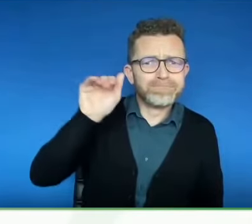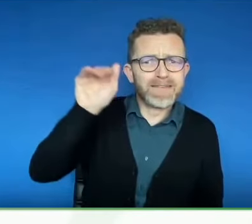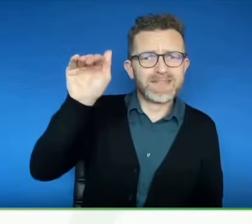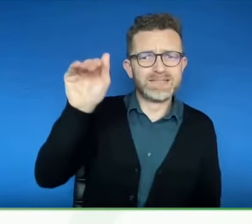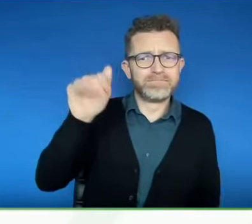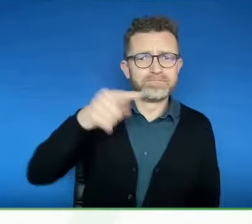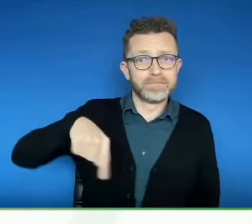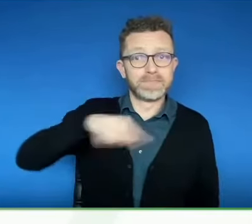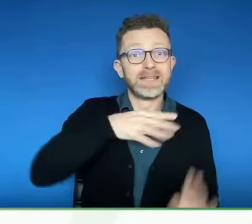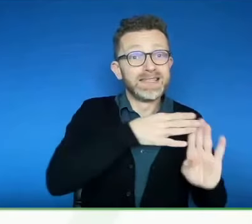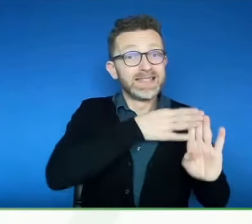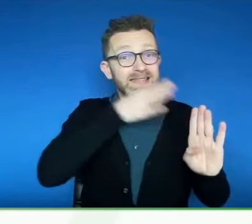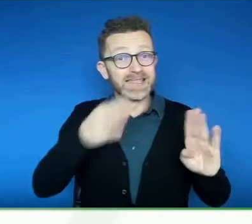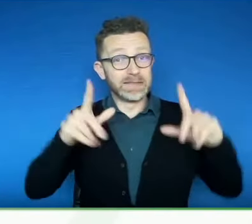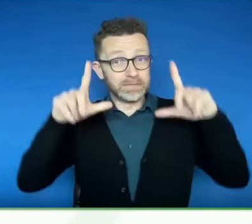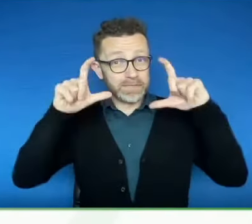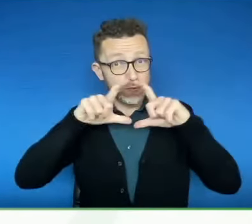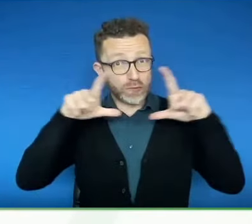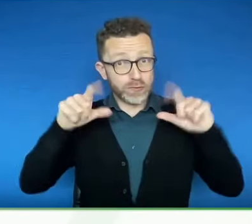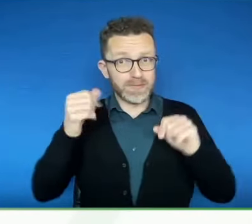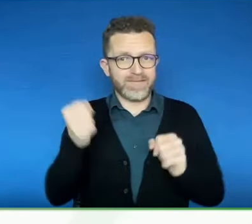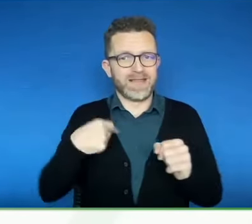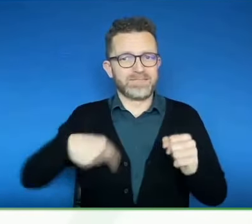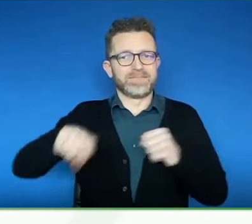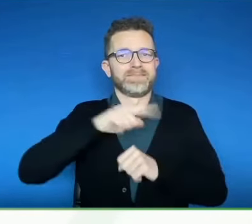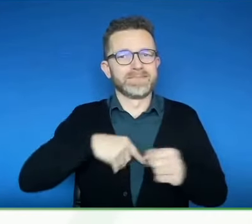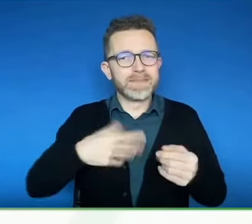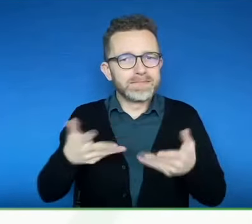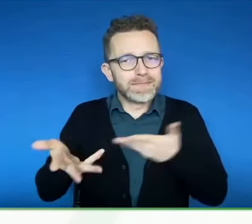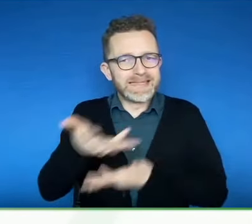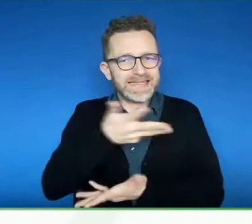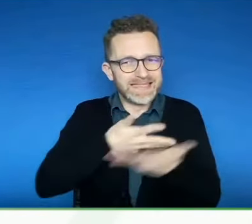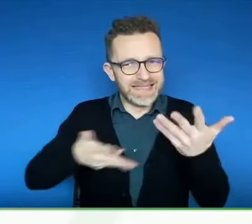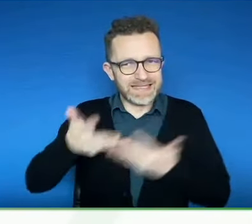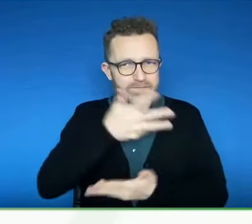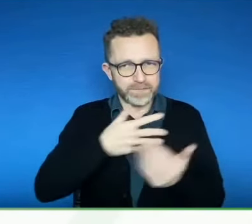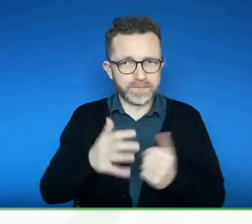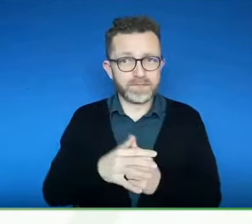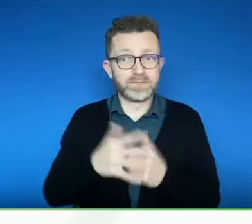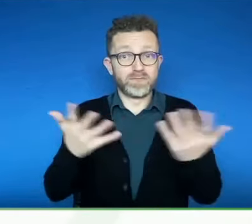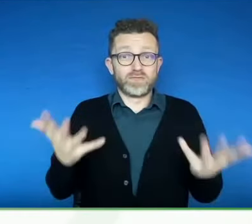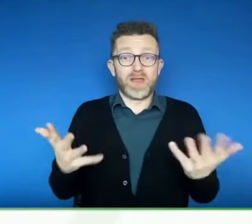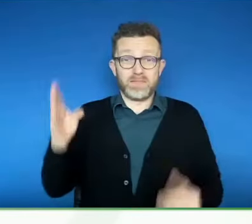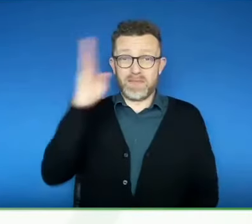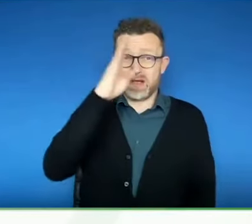They face many kinds of barriers in their daily lives, no right to